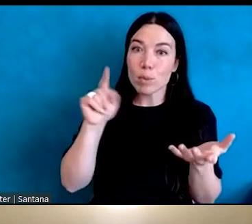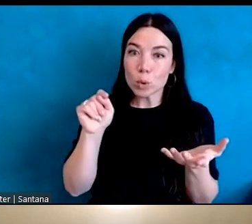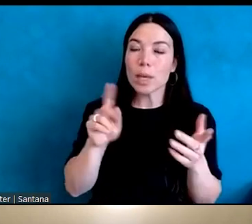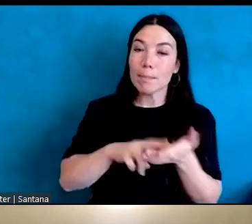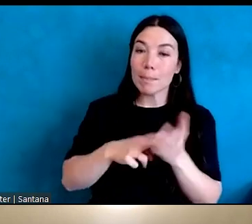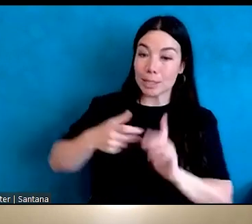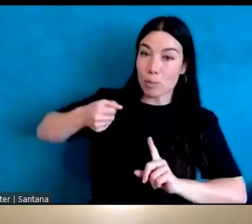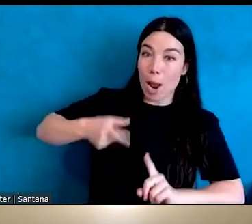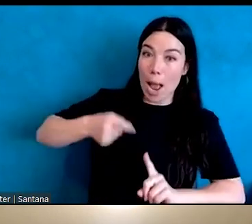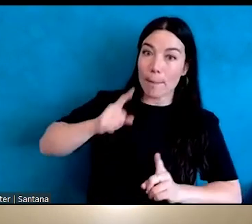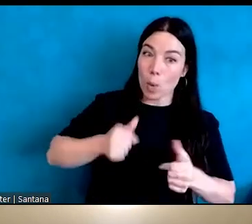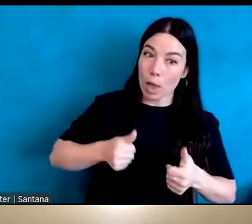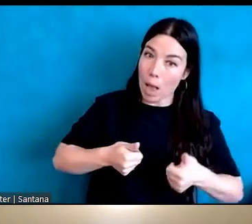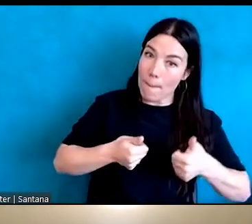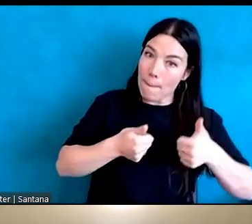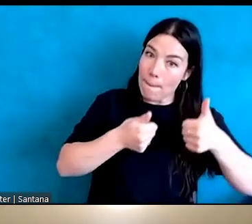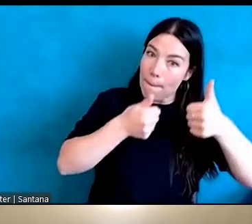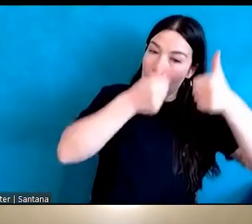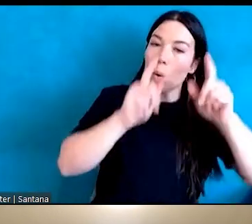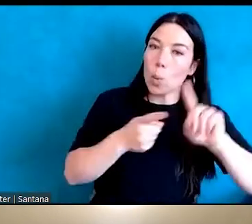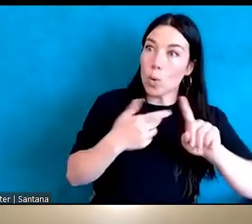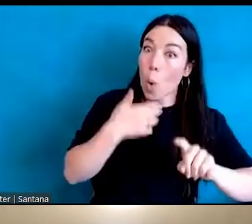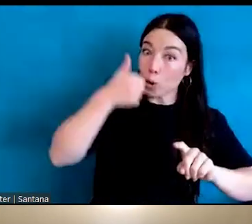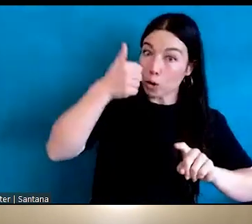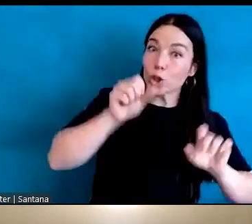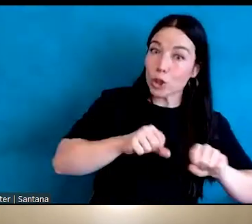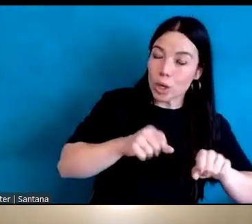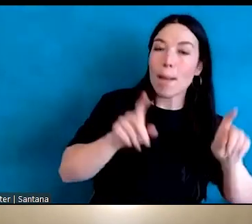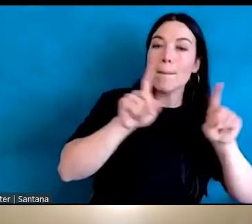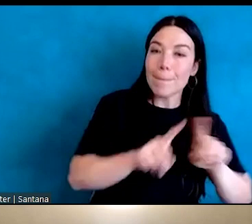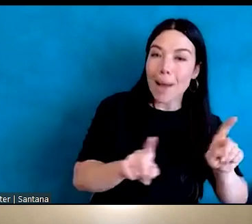But the implicit or abstract priming effect is argued to decrease across development.